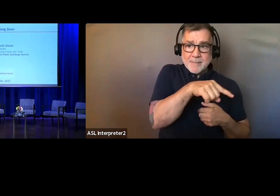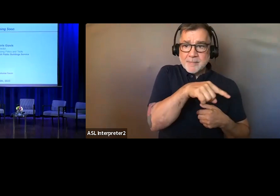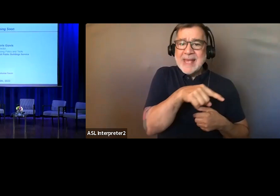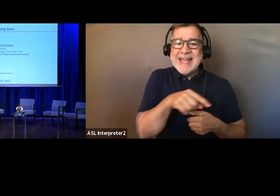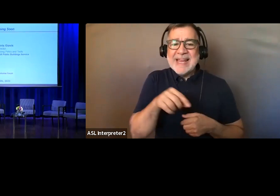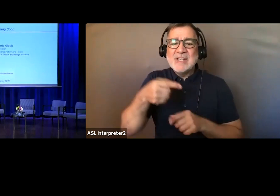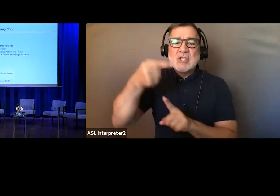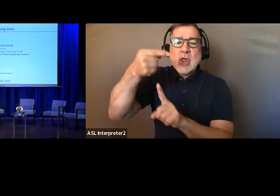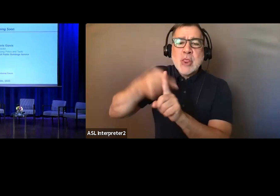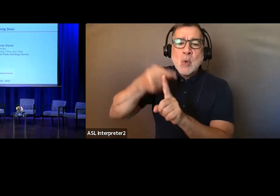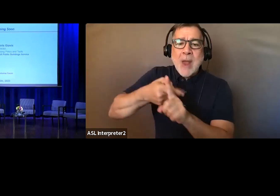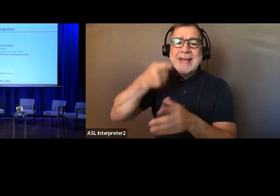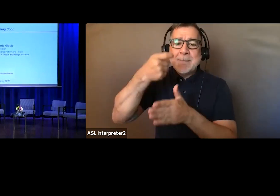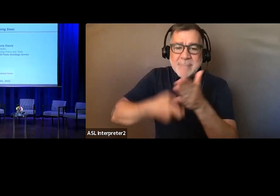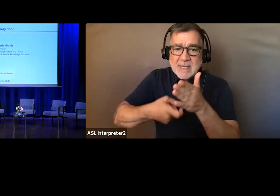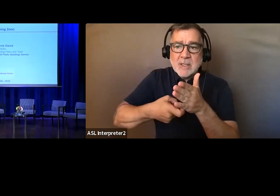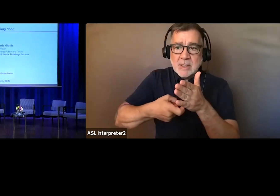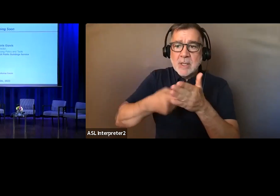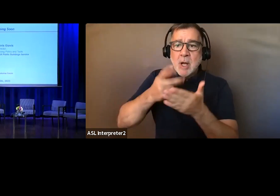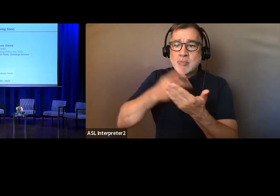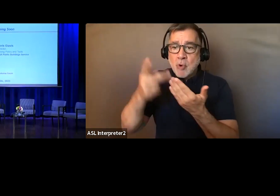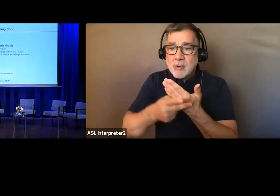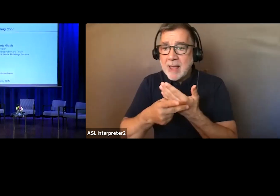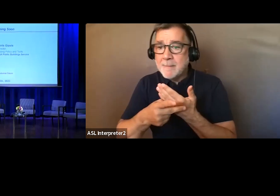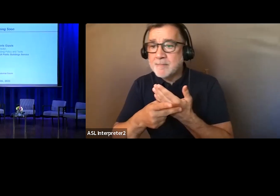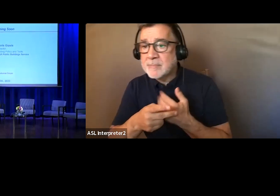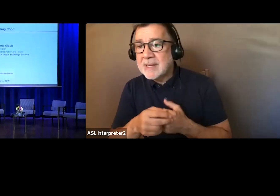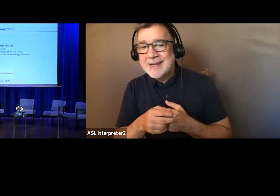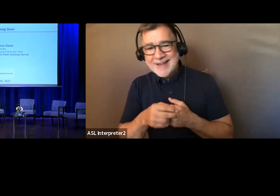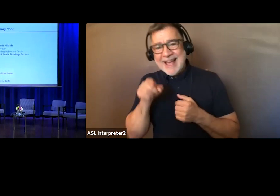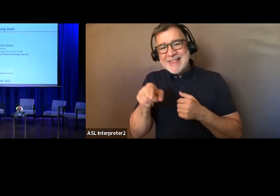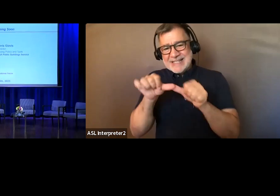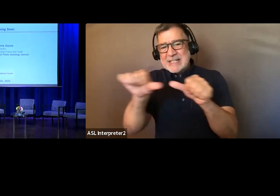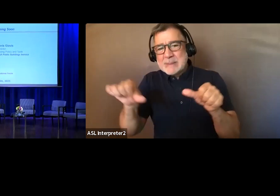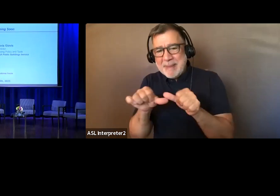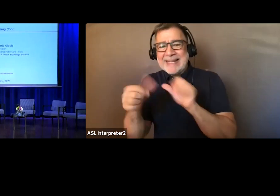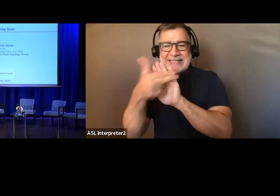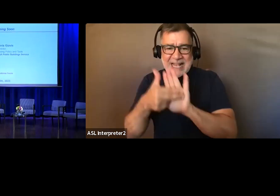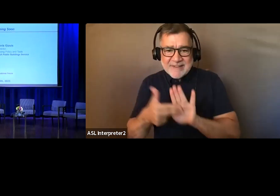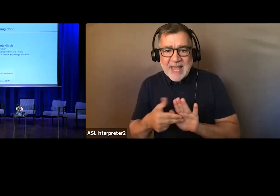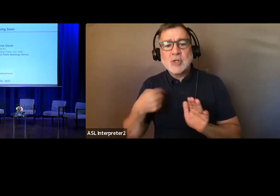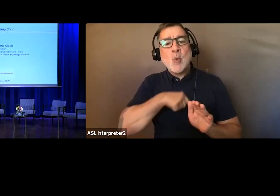spatial data management, which is building drawings and space classification. We have our pricing policy team.